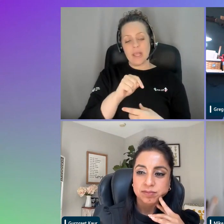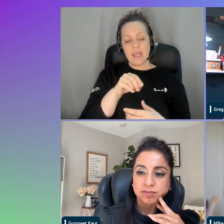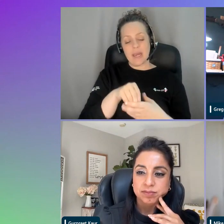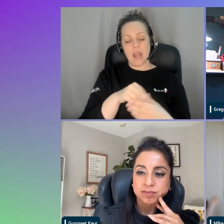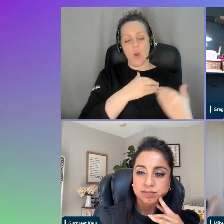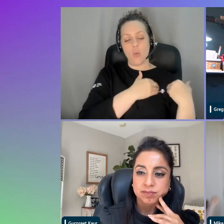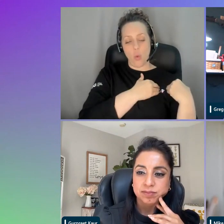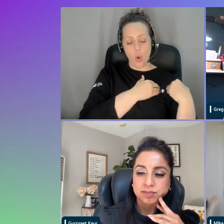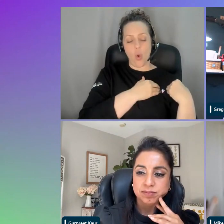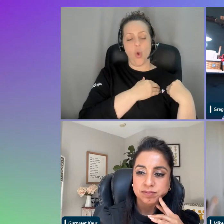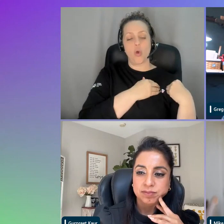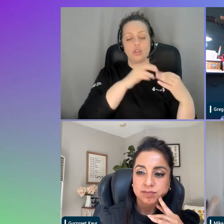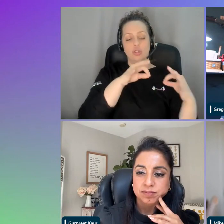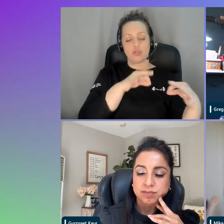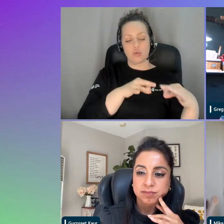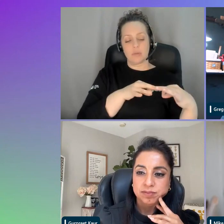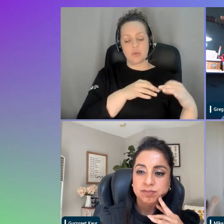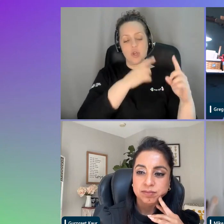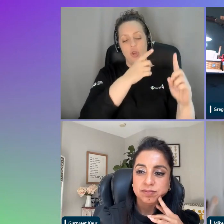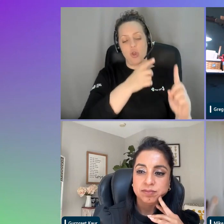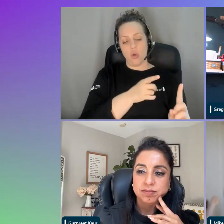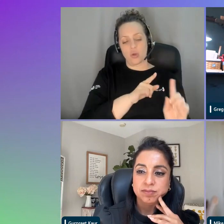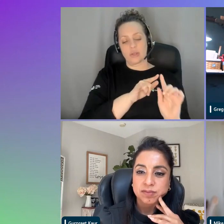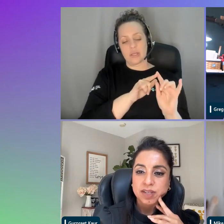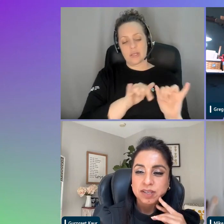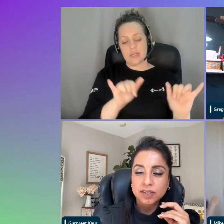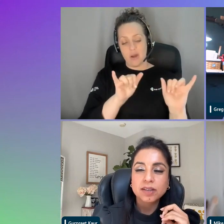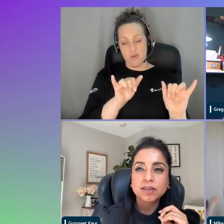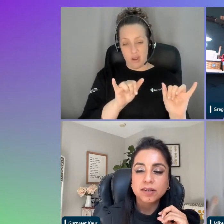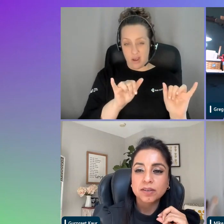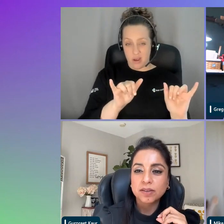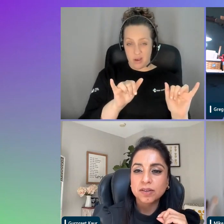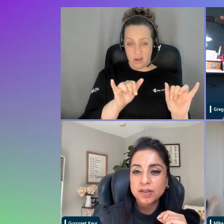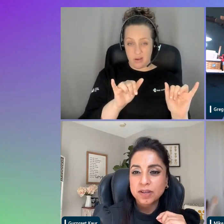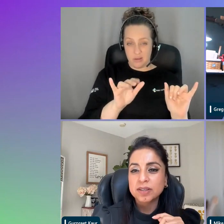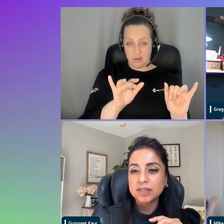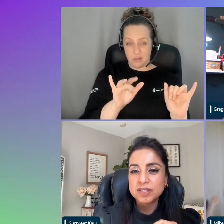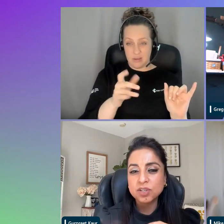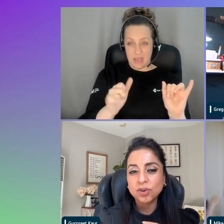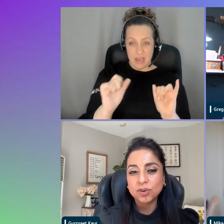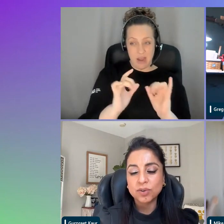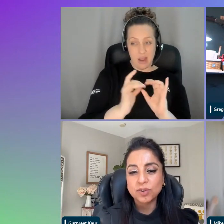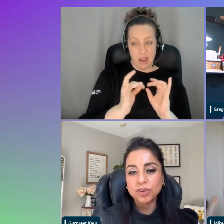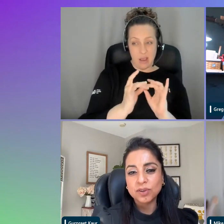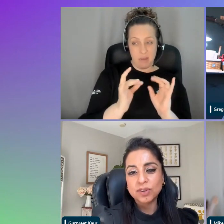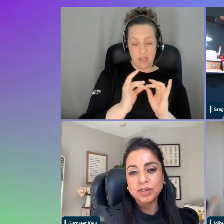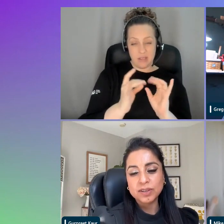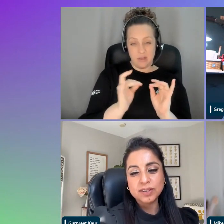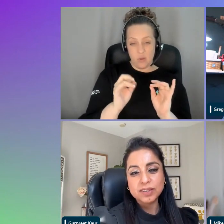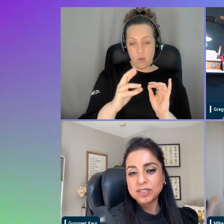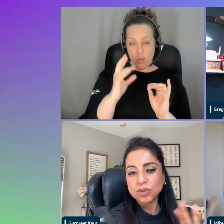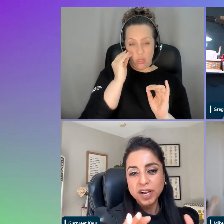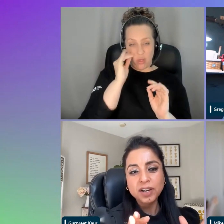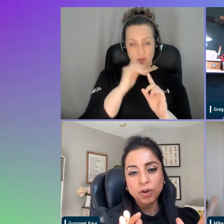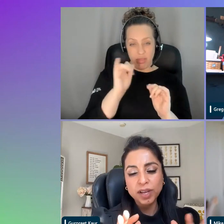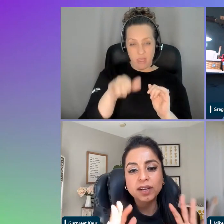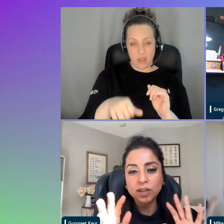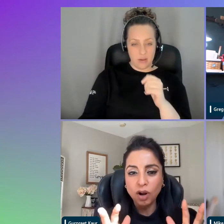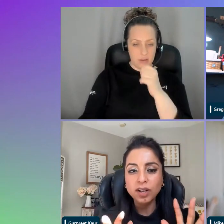descriptions, goals, etc. for who wants to. Any comments or thoughts on that. >> So real quick, not a lot. I